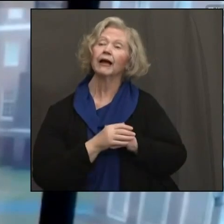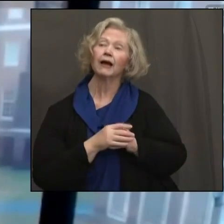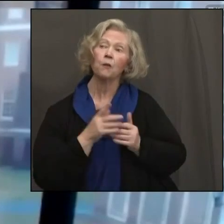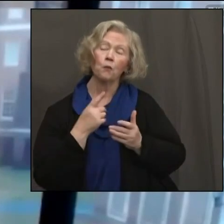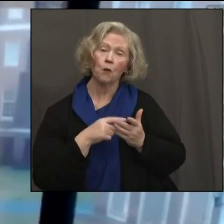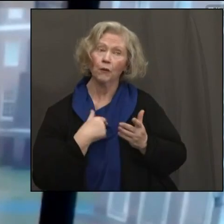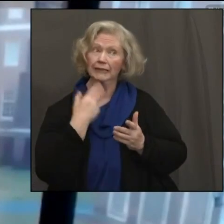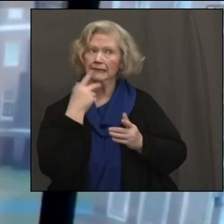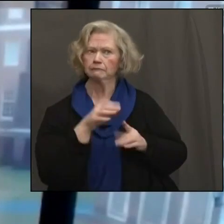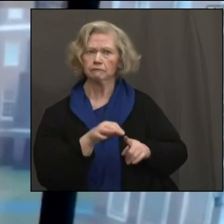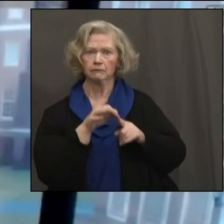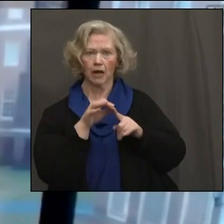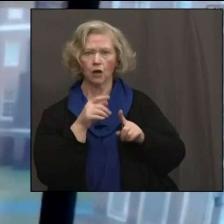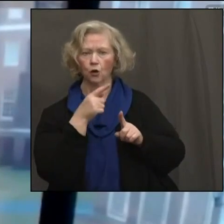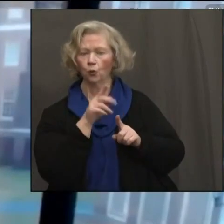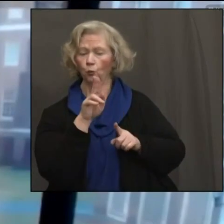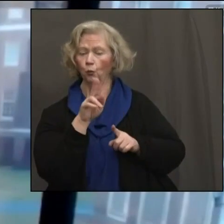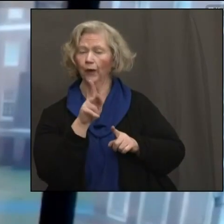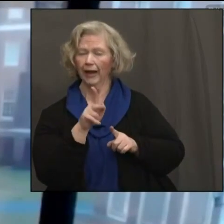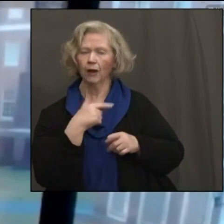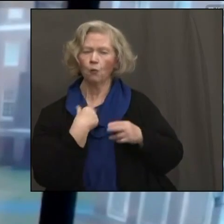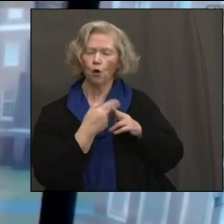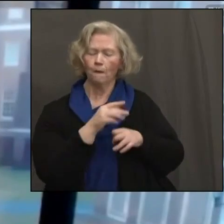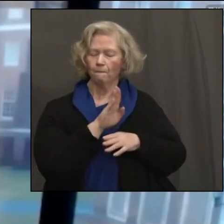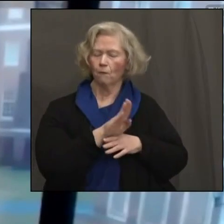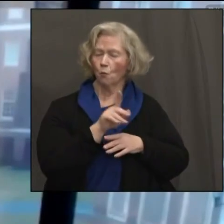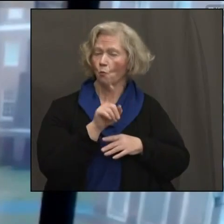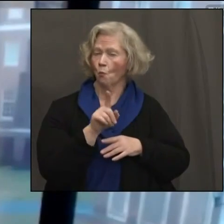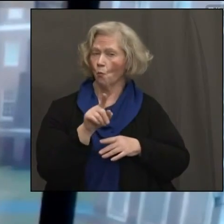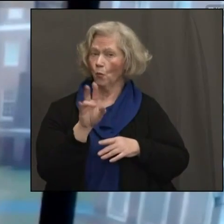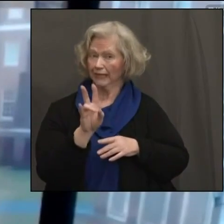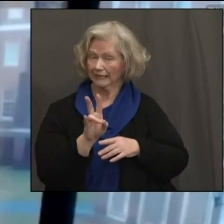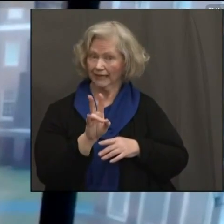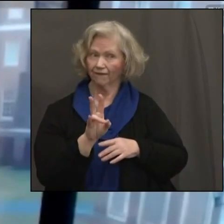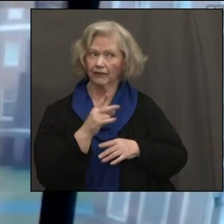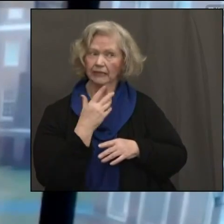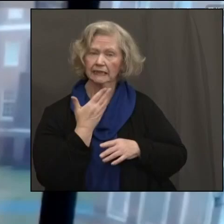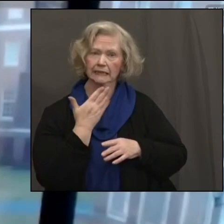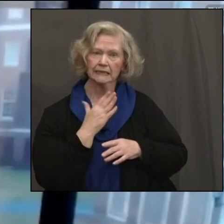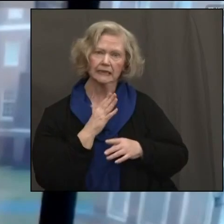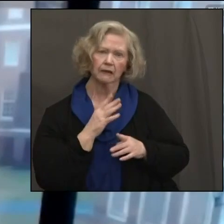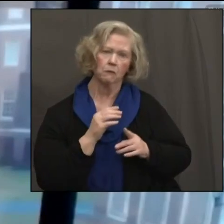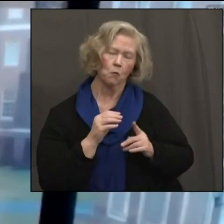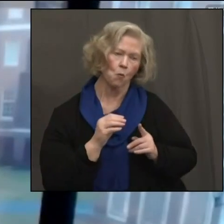THE BRAN RT HAVE BEEN DETECTED IN THIS STATE THE BRAN RT HAVE BEEN DETECTED IN THIS STATE IN THE BRAN RT HAVE BEEN DETECTED IN THIS STATE IN THESE DETECTED IN THIS STATE IN THESE DETECTED IN THIS STATE IN THESE VARIANTS DETECTED IN THIS STATE IN THESE VARIANTS ARE DETECTED IN THIS STATE IN THESE VARIANTS ARE MORE DETECTED IN THIS STATE IN THESE VARIANTS ARE MORE TRANSMISSIBLE VARIANTS ARE MORE TRANSMISSIBLE VARIANTS ARE MORE TRANSMISSIBLE AND VARIANTS ARE MORE TRANSMISSIBLE AND AT VARIANTS ARE MORE TRANSMISSIBLE AND AT LST VARIANTS ARE MORE TRANSMISSIBLE AND AT LST FROM VARIANTS ARE MORE TRANSMISSIBLE AND AT LST FROM WHAT VARIANTS ARE MORE TRANSMISSIBLE AND AT LST FROM WHAT WE VARIANTS ARE MORE TRANSMISSIBLE AND AT LST FROM WHAT WE KNOW AND AT LST FROM WHAT WE KNOW AND AT LST FROM WHAT WE KNOW AT AND AT LST FROM WHAT WE KNOW AT THIS AND AT LST FROM WHAT WE KNOW AT THIS MOMENT